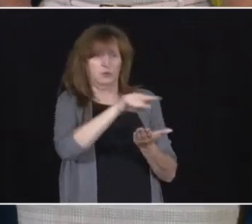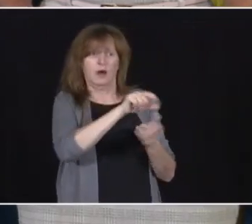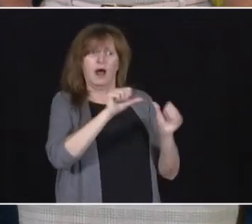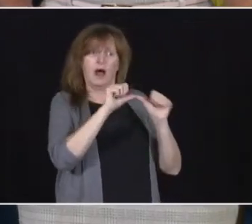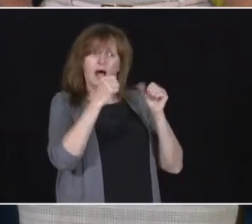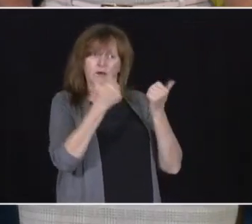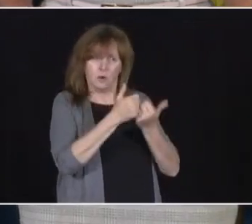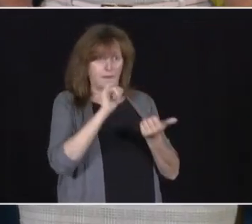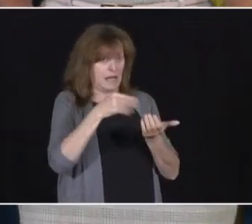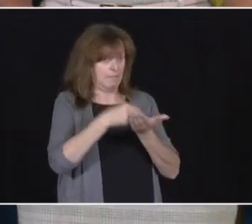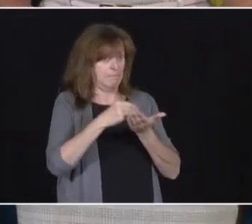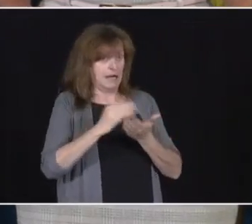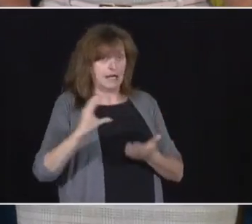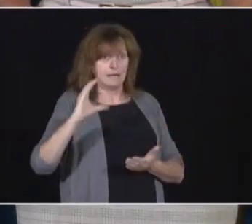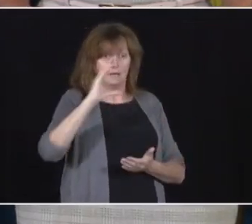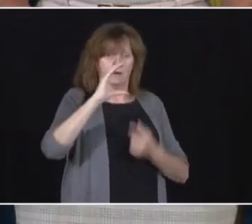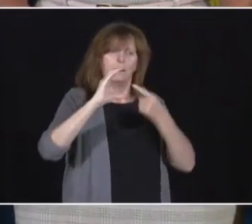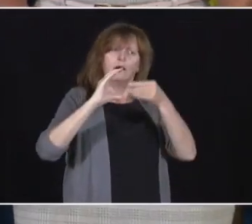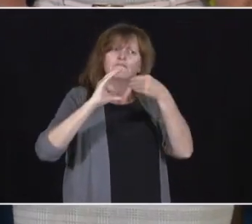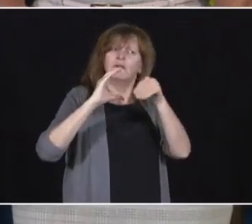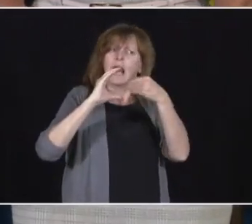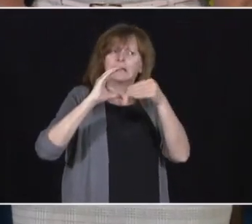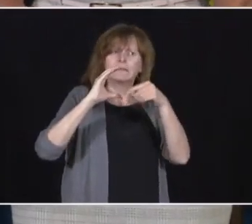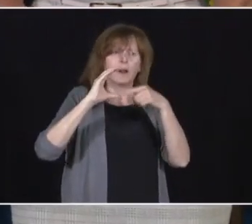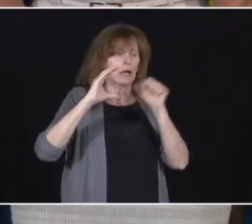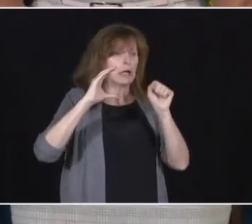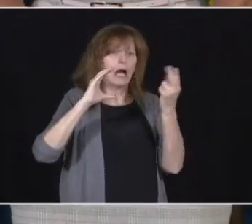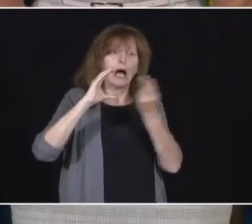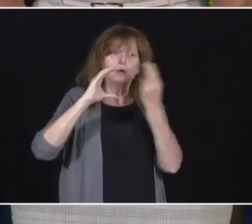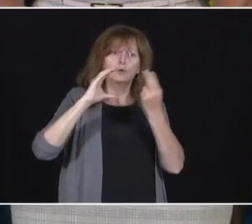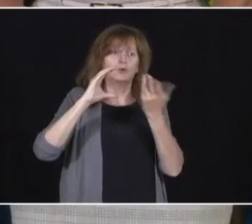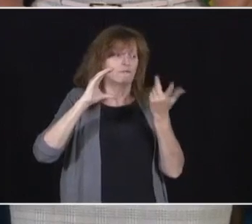saying that this is flexible funding. And by the way, you can either hire more staff